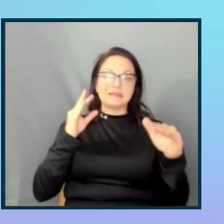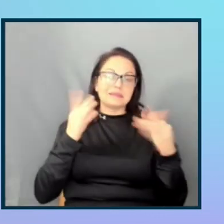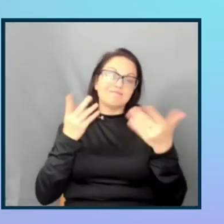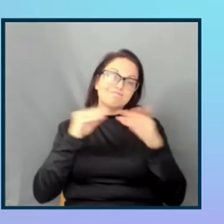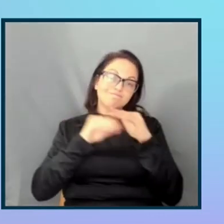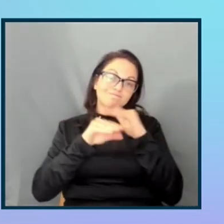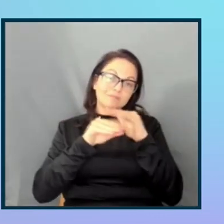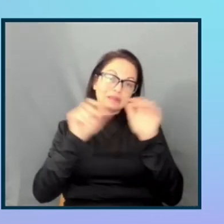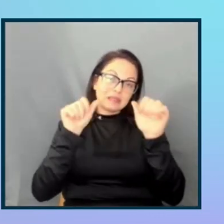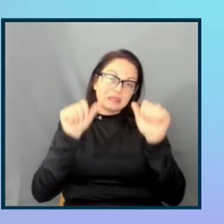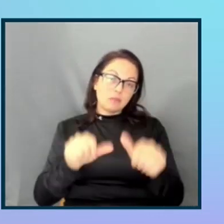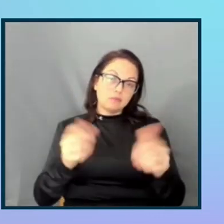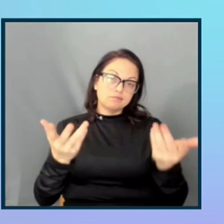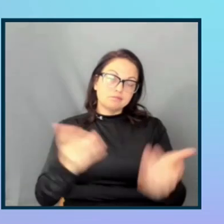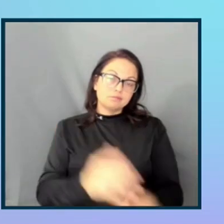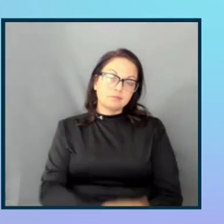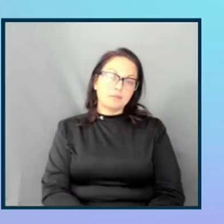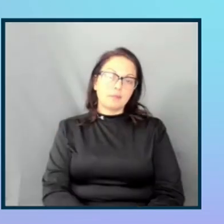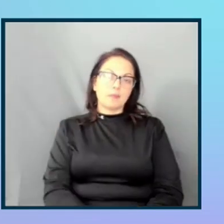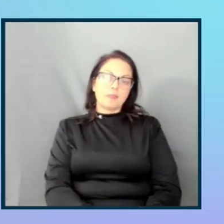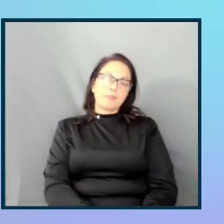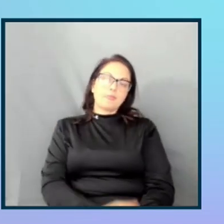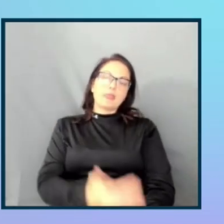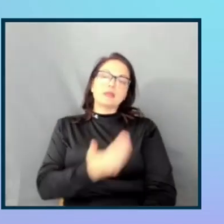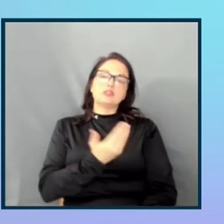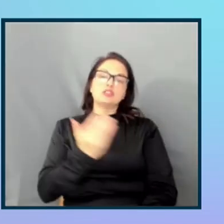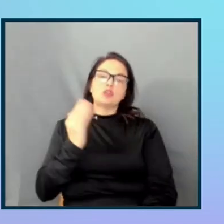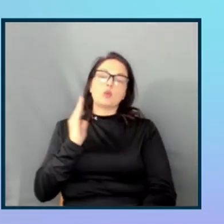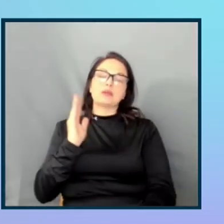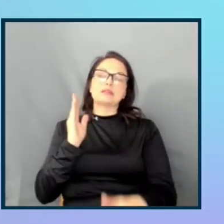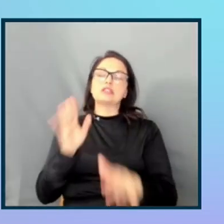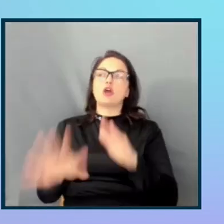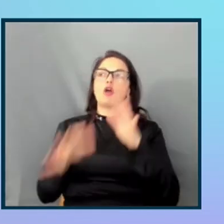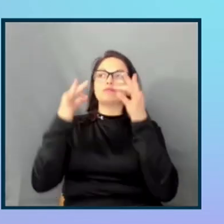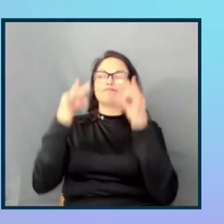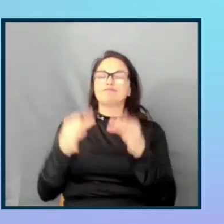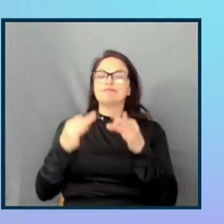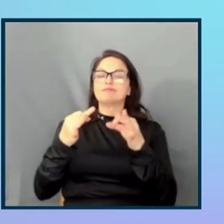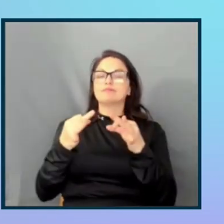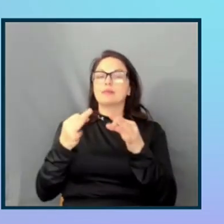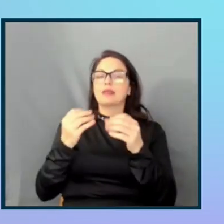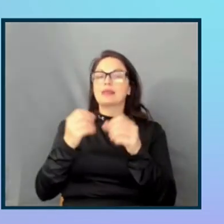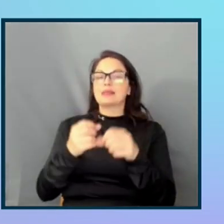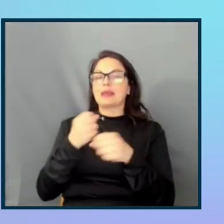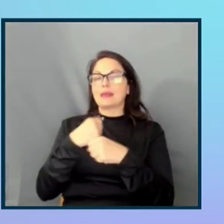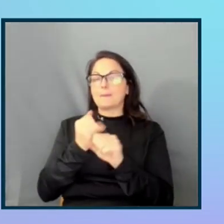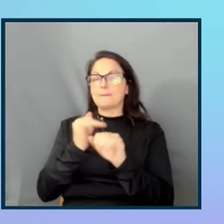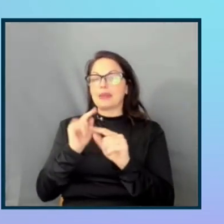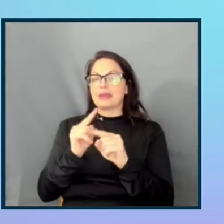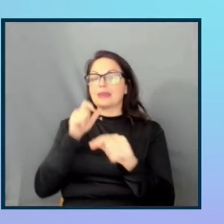There you go. It's our choices that make it inaccessible. There's not a lot of bug free software out there either, right?